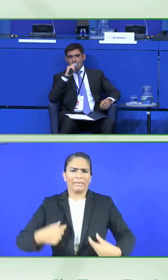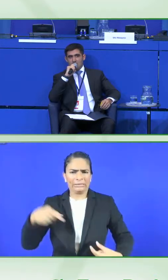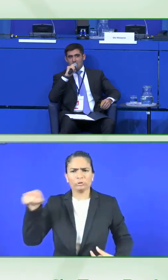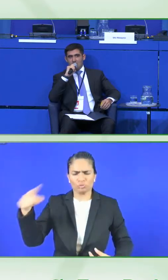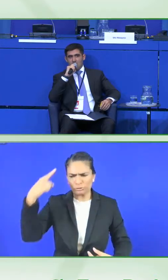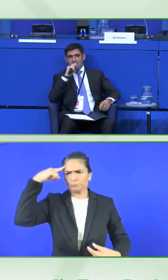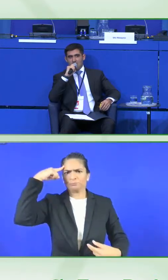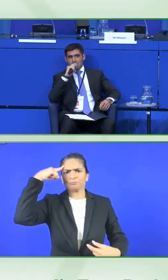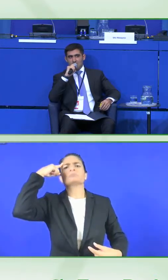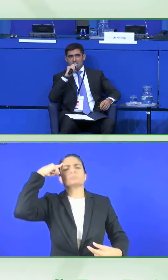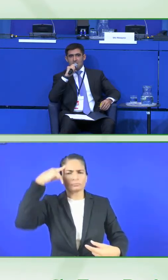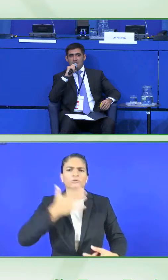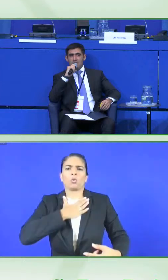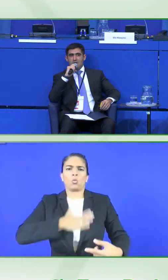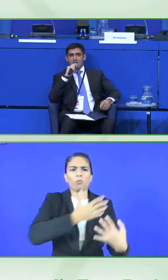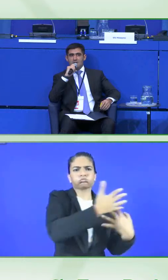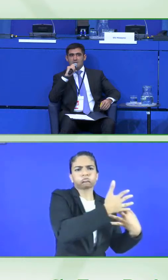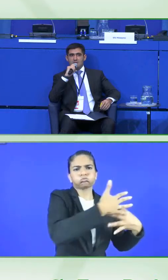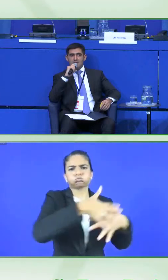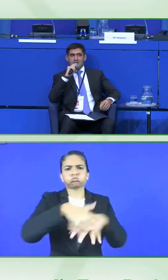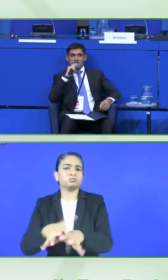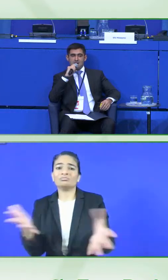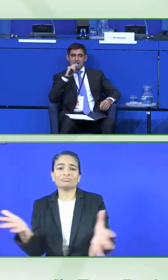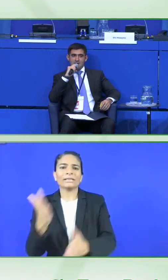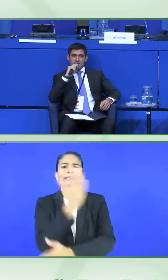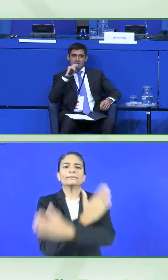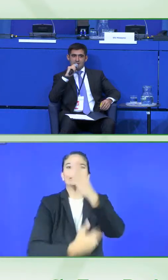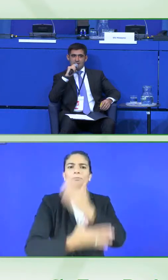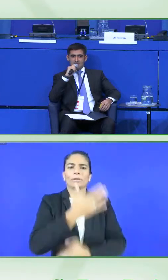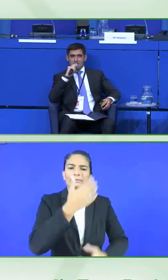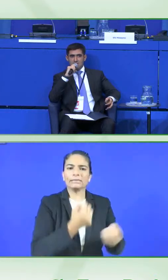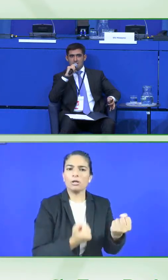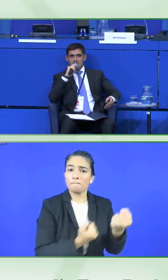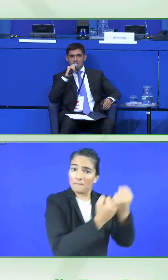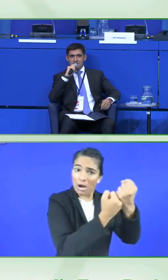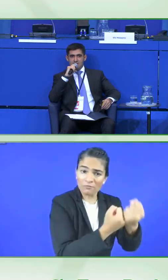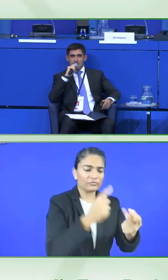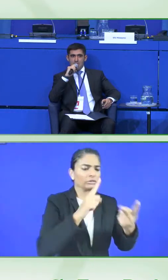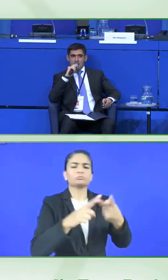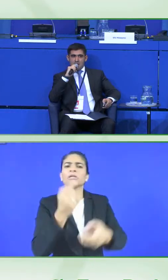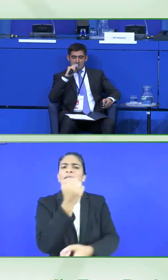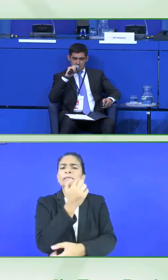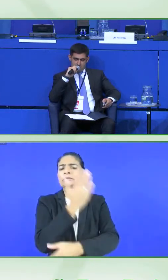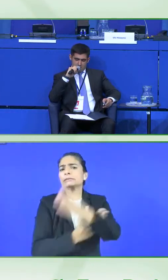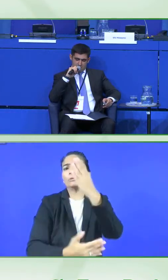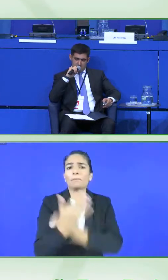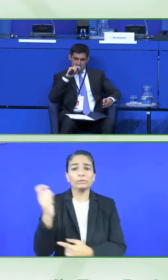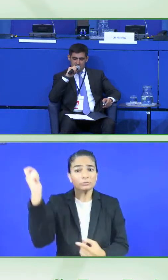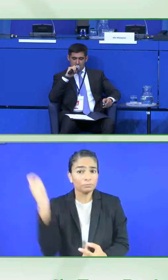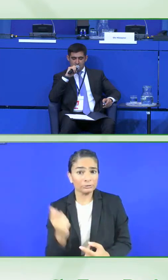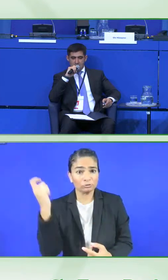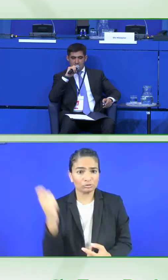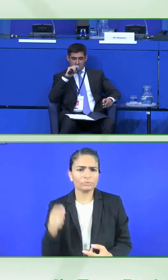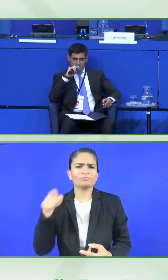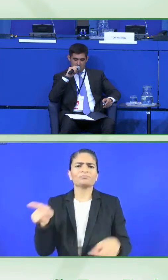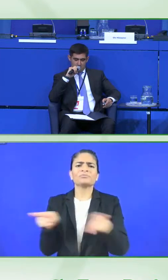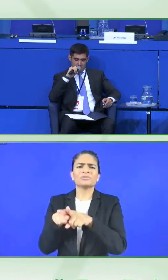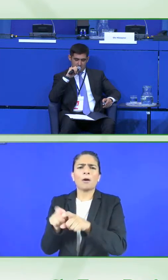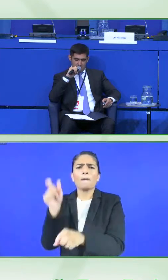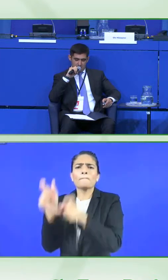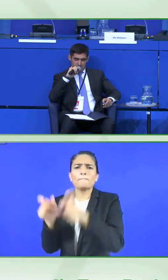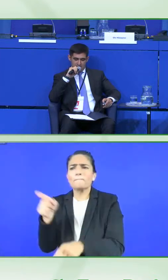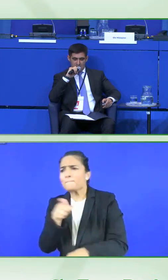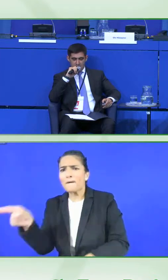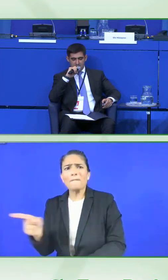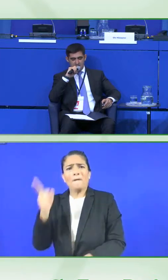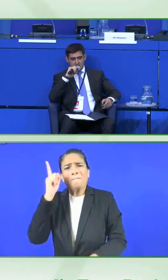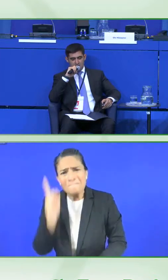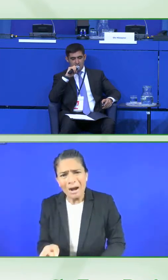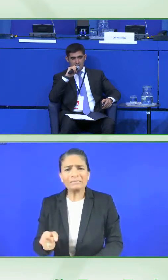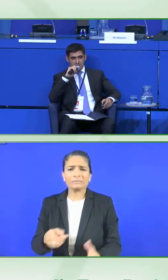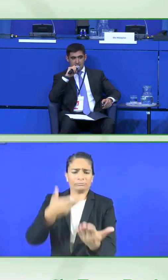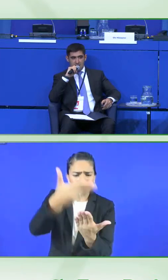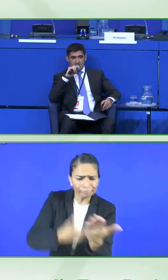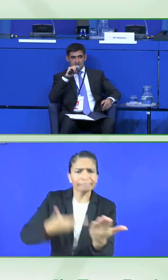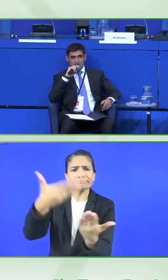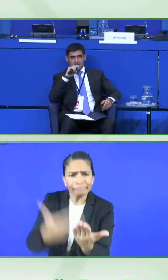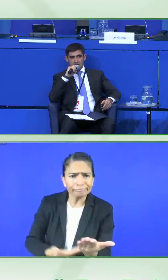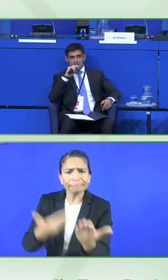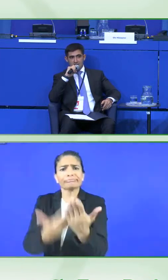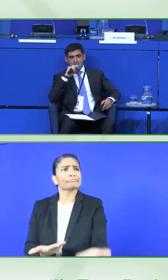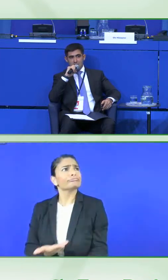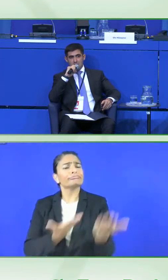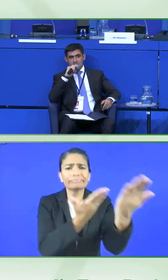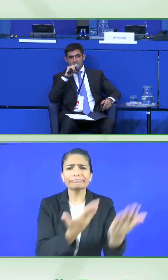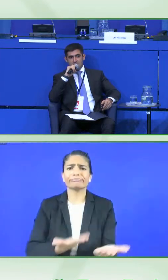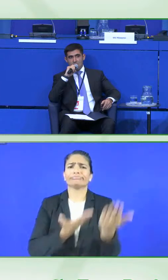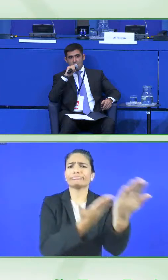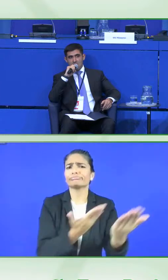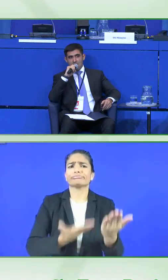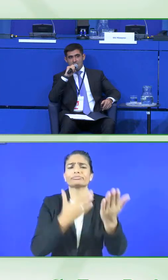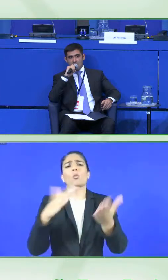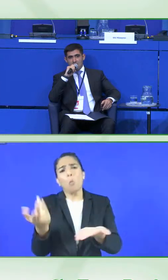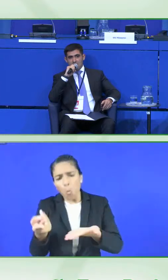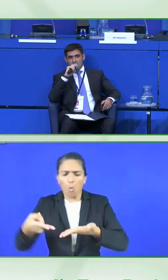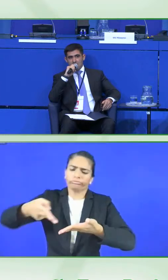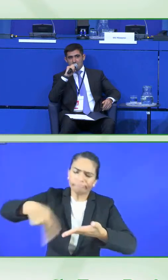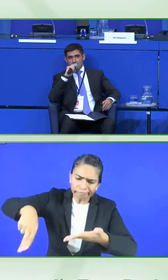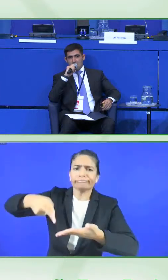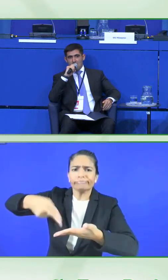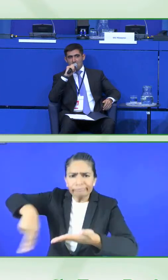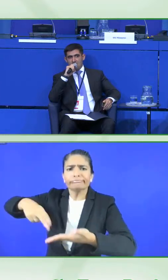I'm happy to introduce a gentleman on my right, we will now hear from the next speaker.